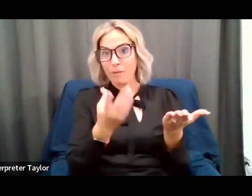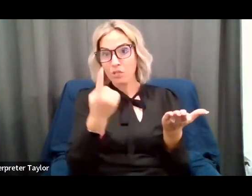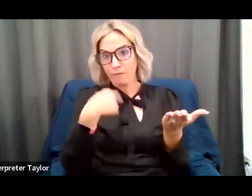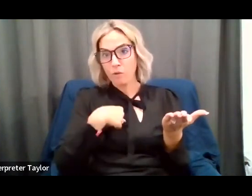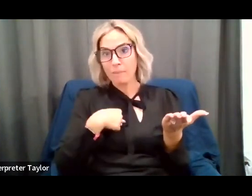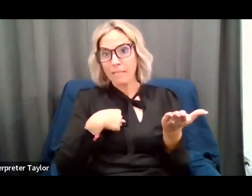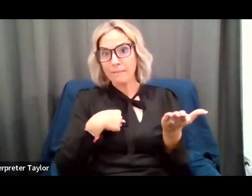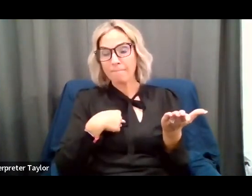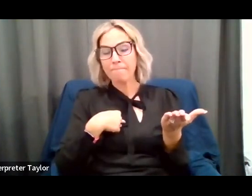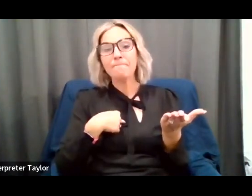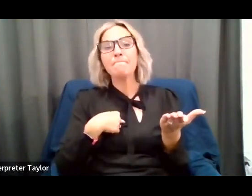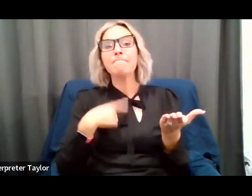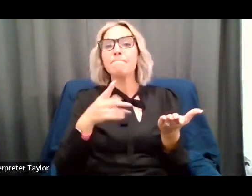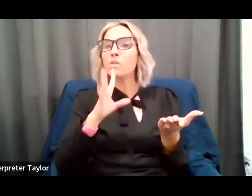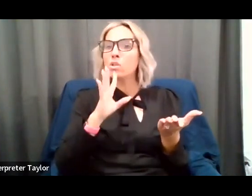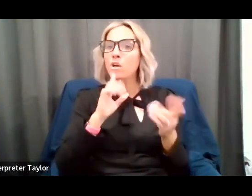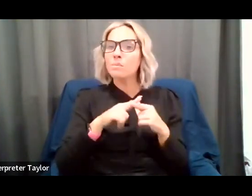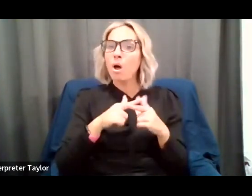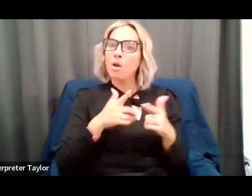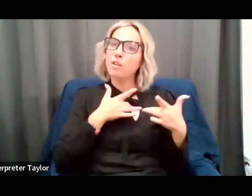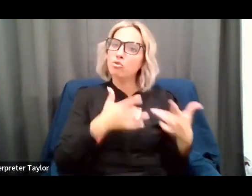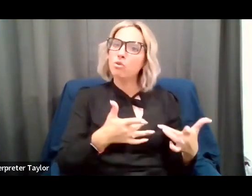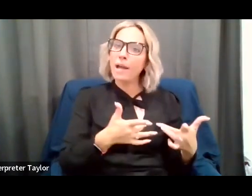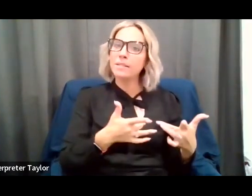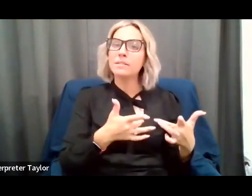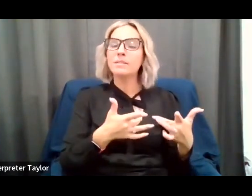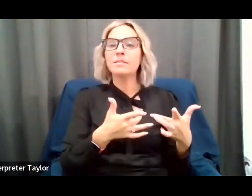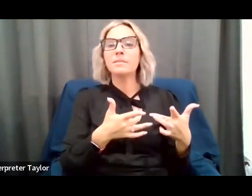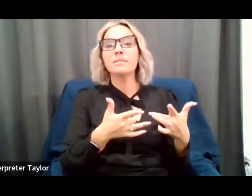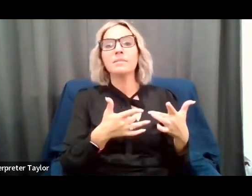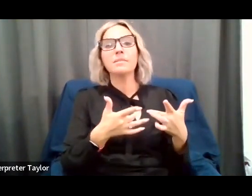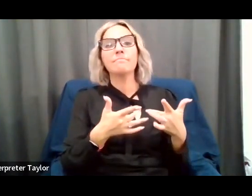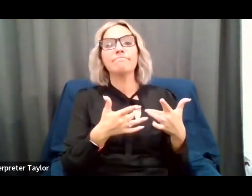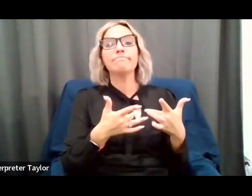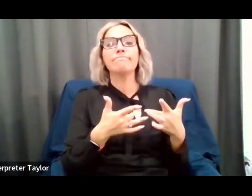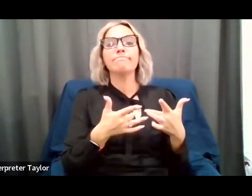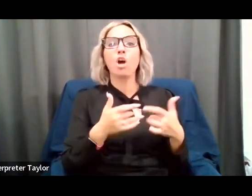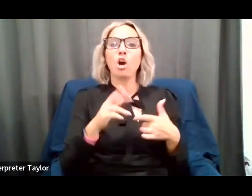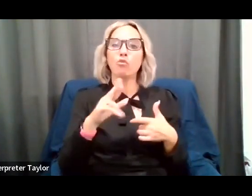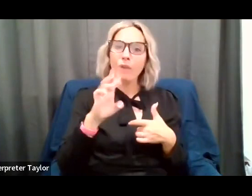And this talks about the trends, our race and ethnicity,